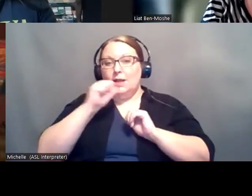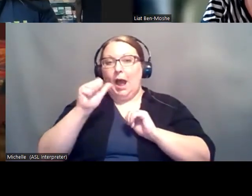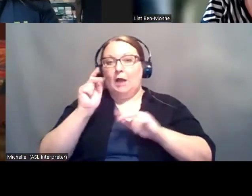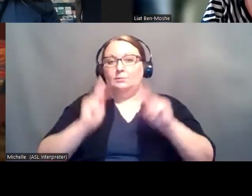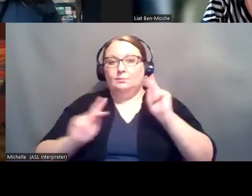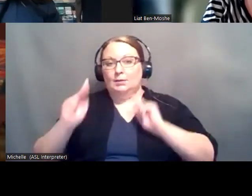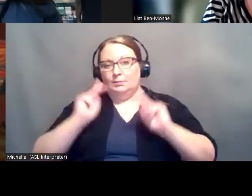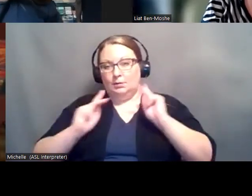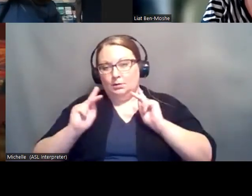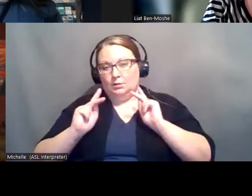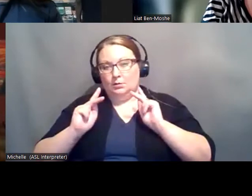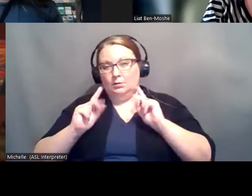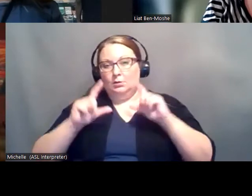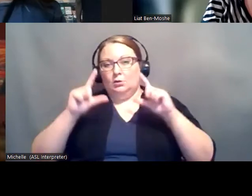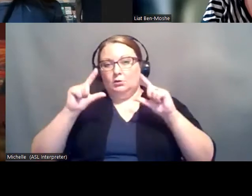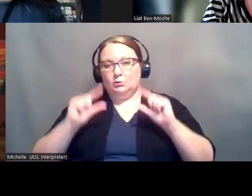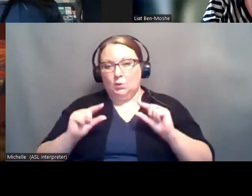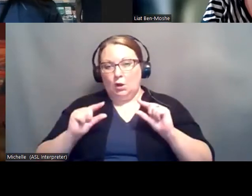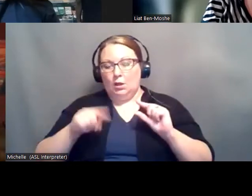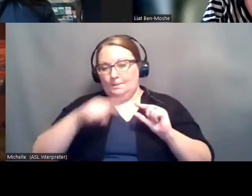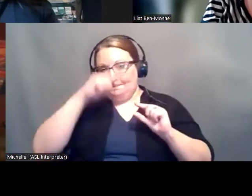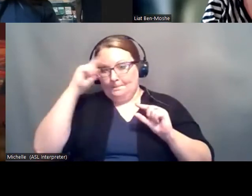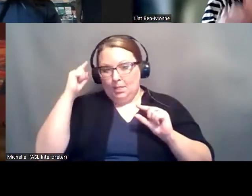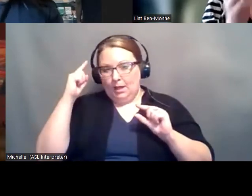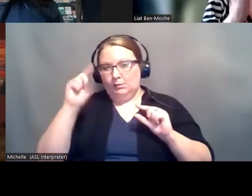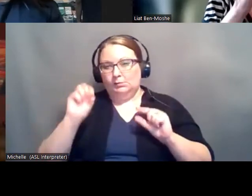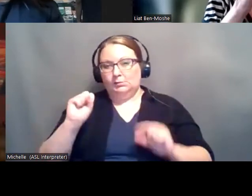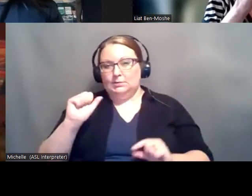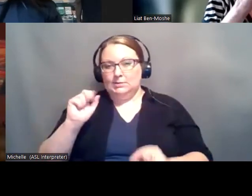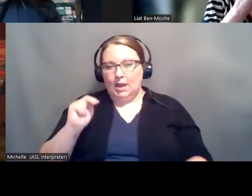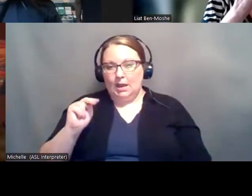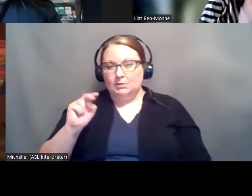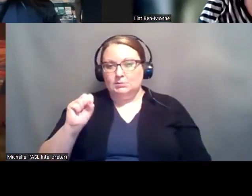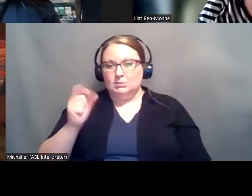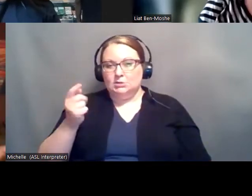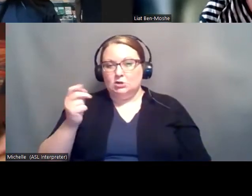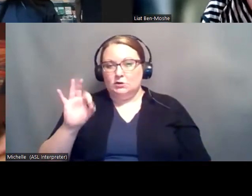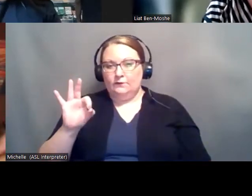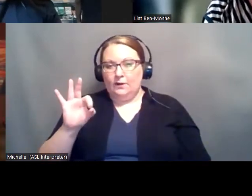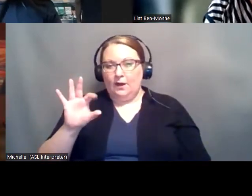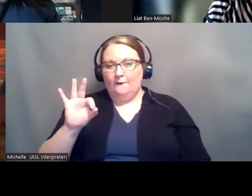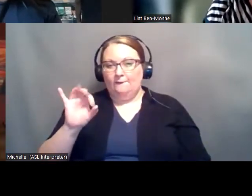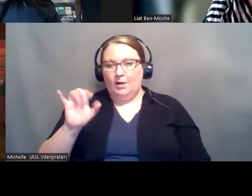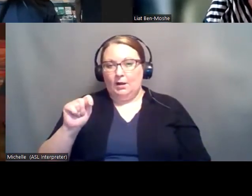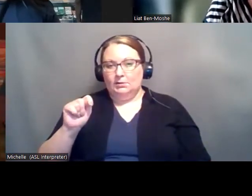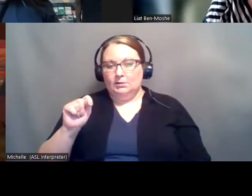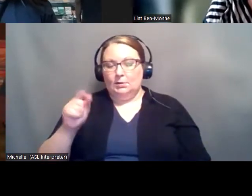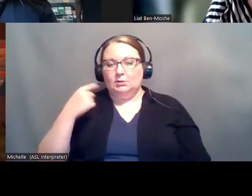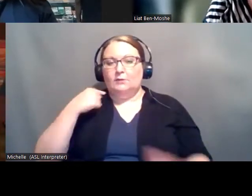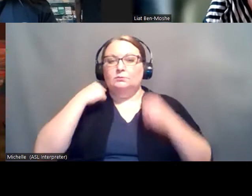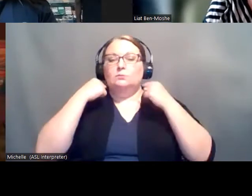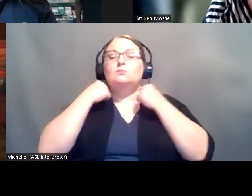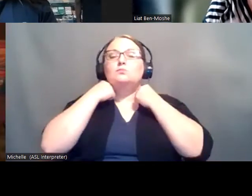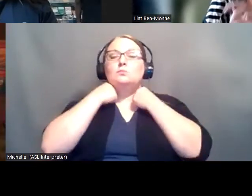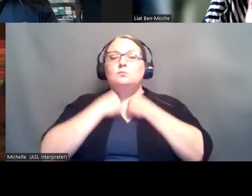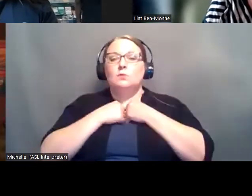in a lowercase black San Serif font. I'm also wearing a dragonfly pendant around my neck